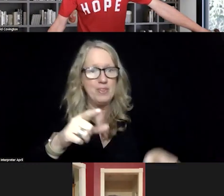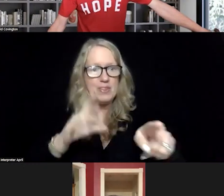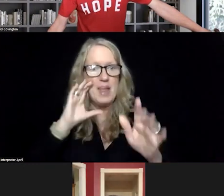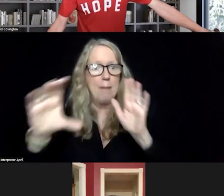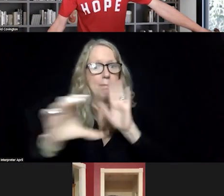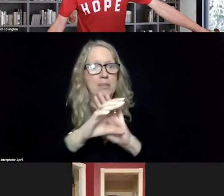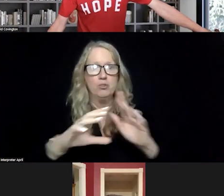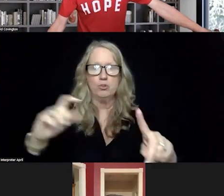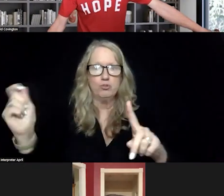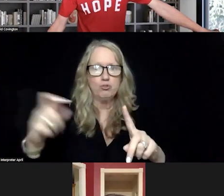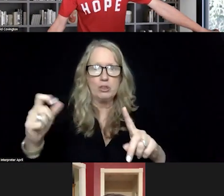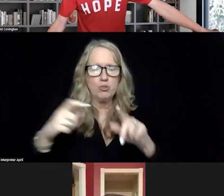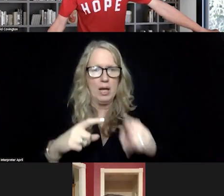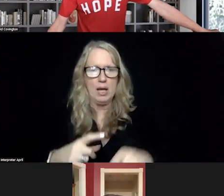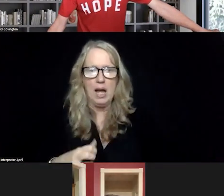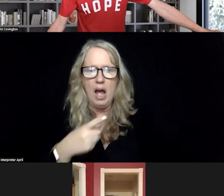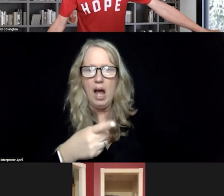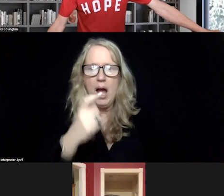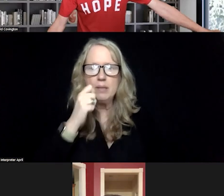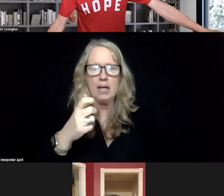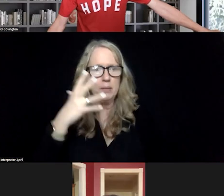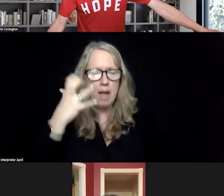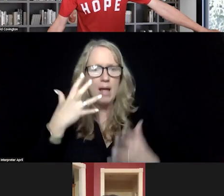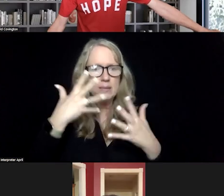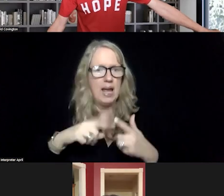REASONS. I AM SITTING HERE MAD, SAD AND EXCITED. WHEN I THINK